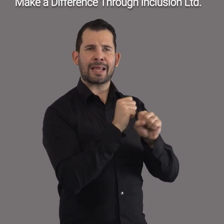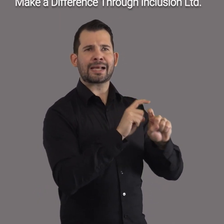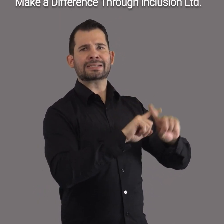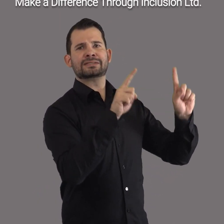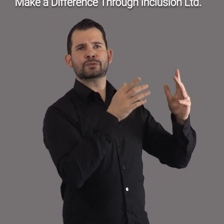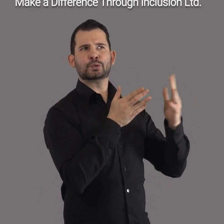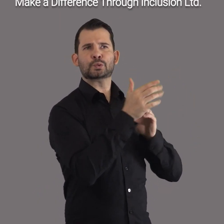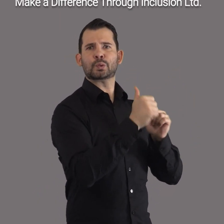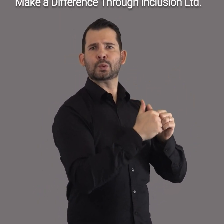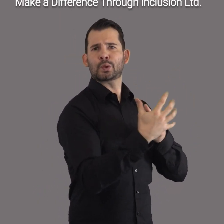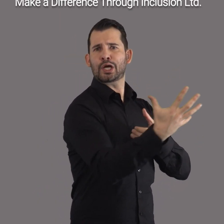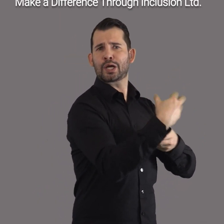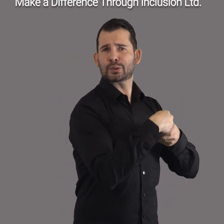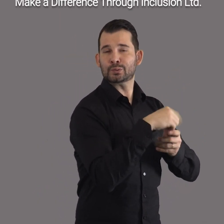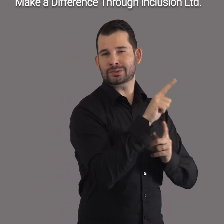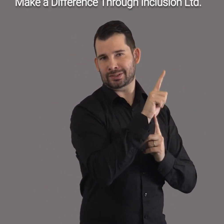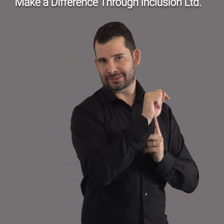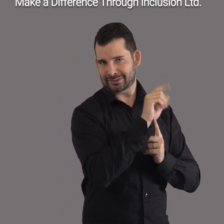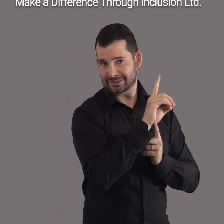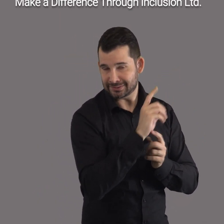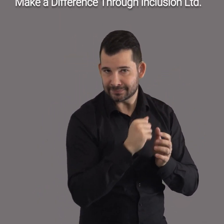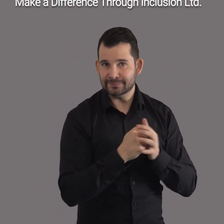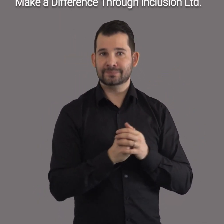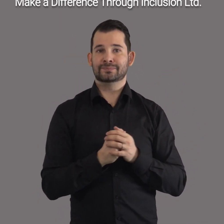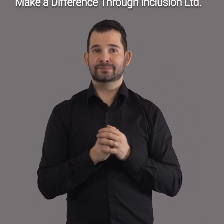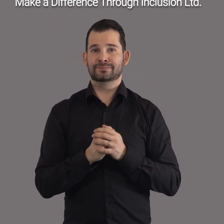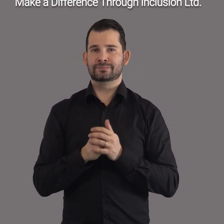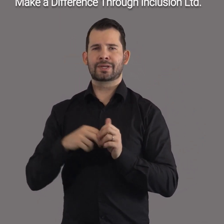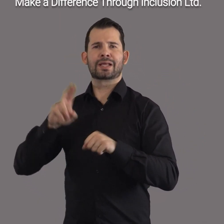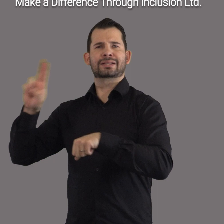Make a difference Through Inclusion Ltd.